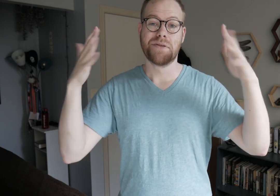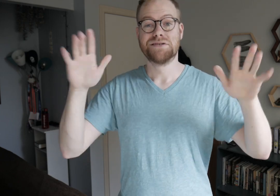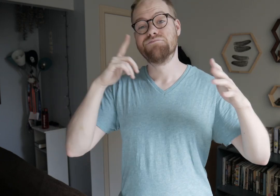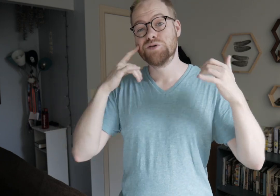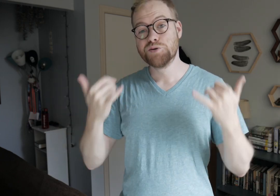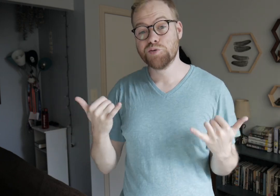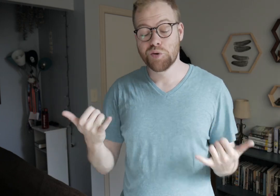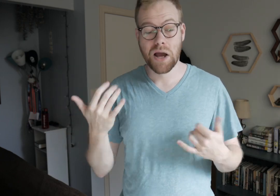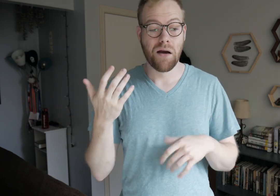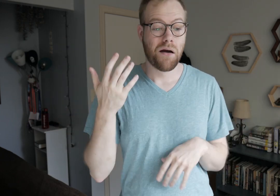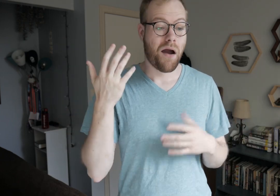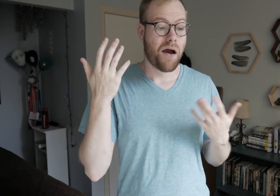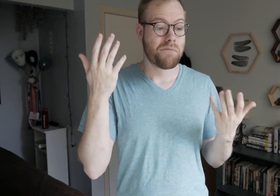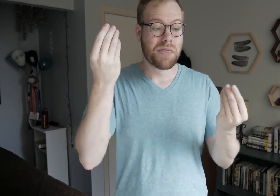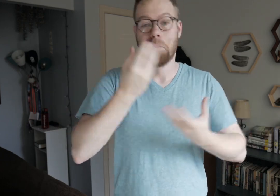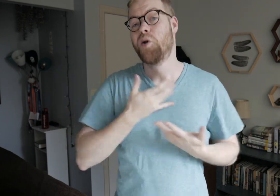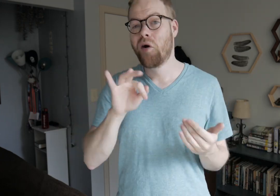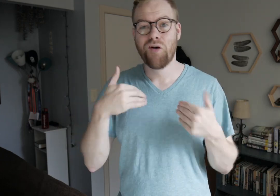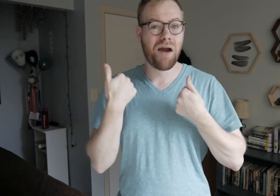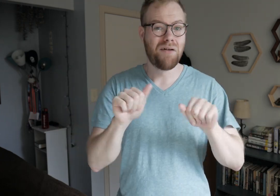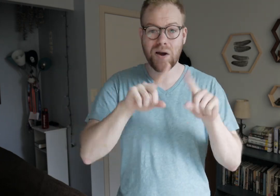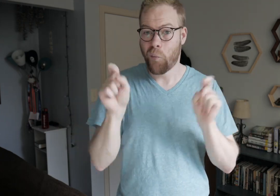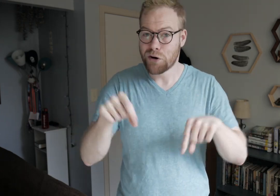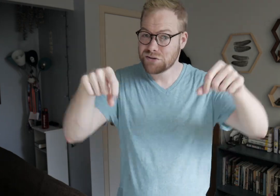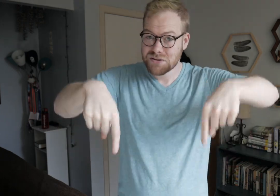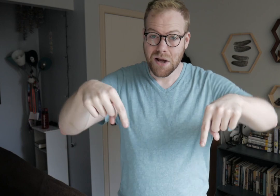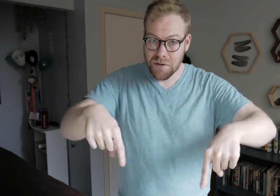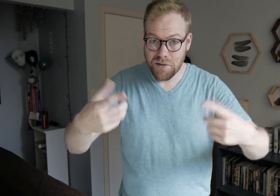That’s it for today. Let me know if you have any questions down below.